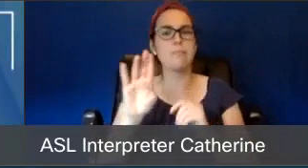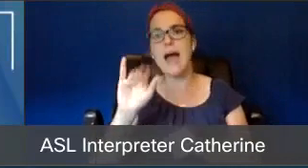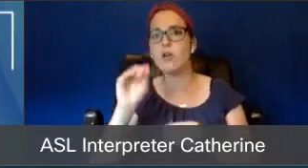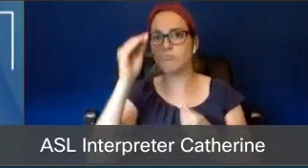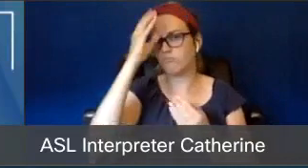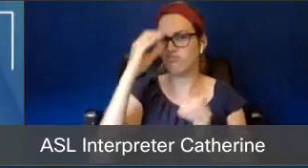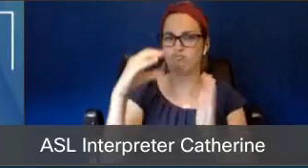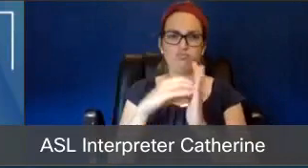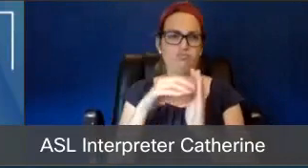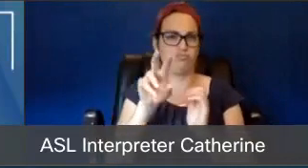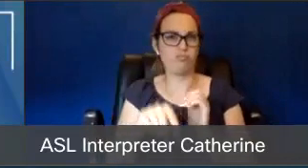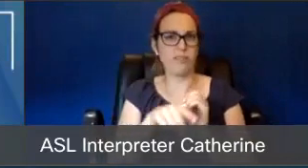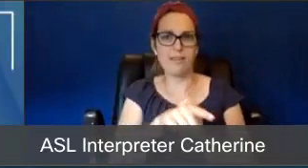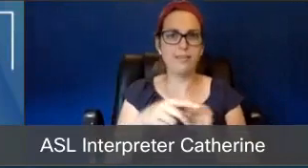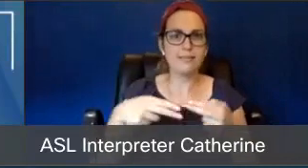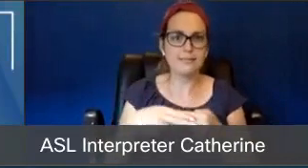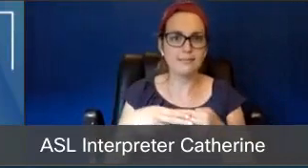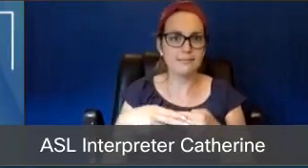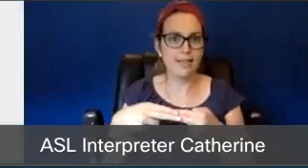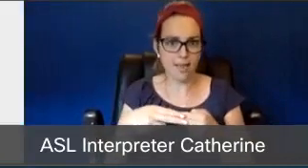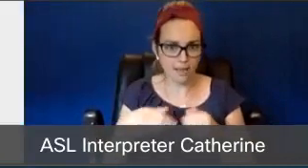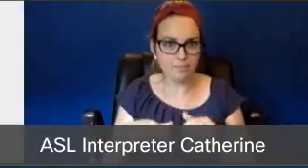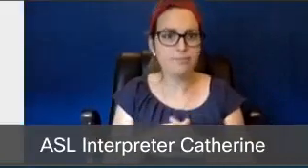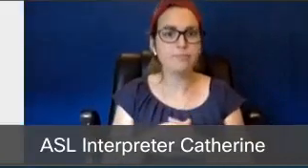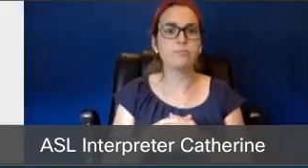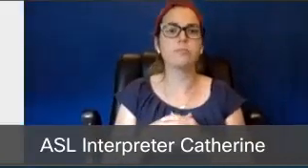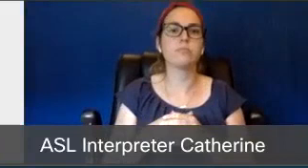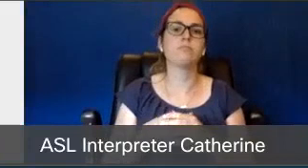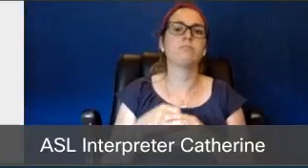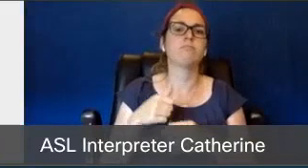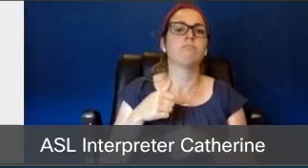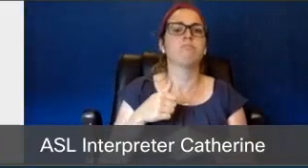and the senior science and policy advisor for Alcohol Monitoring Systems.